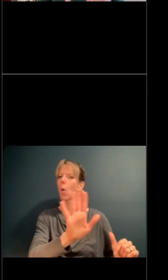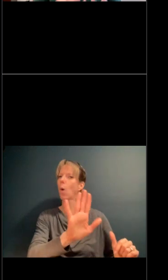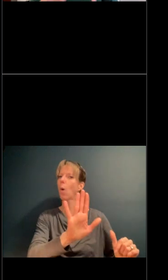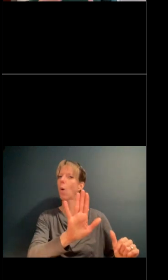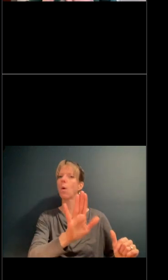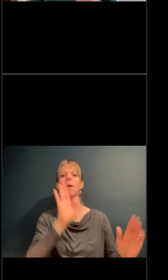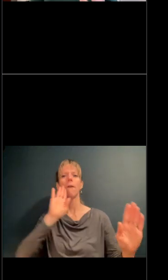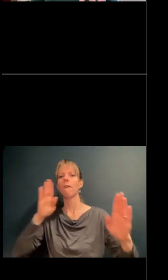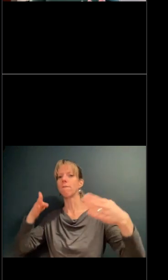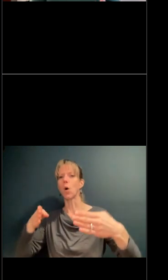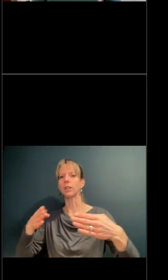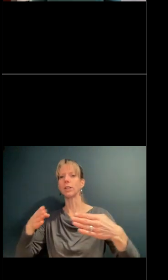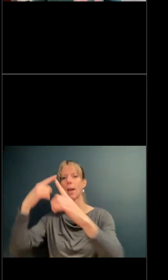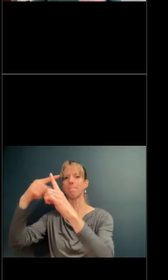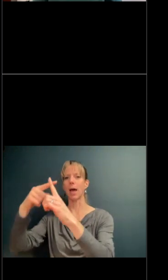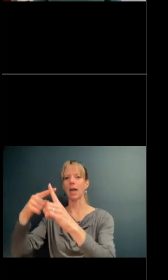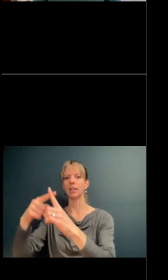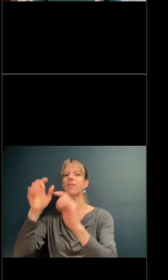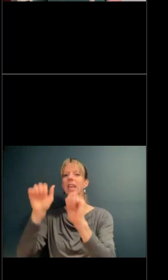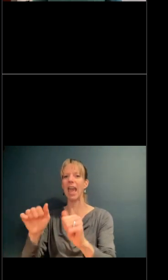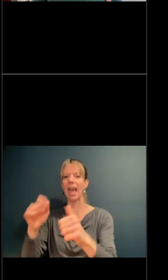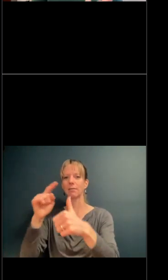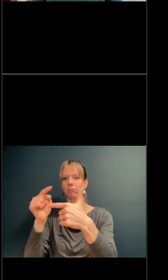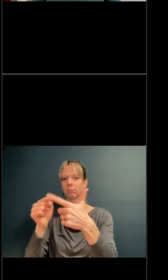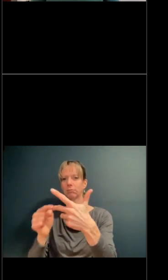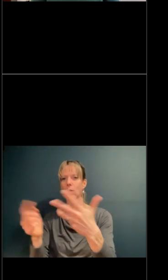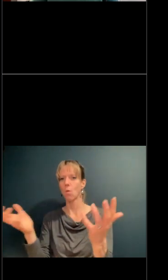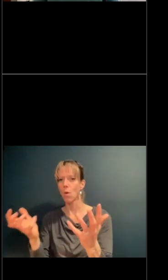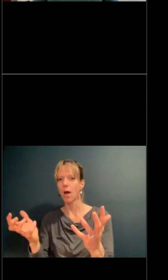strengths a person has and then trying to figure out where in our community does